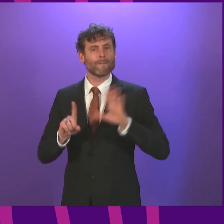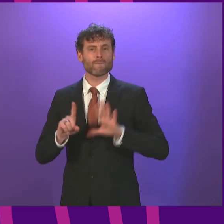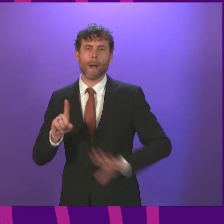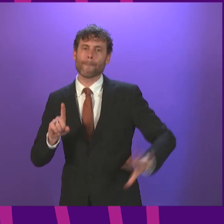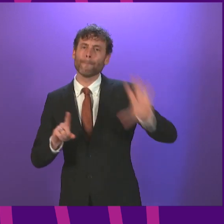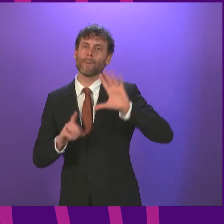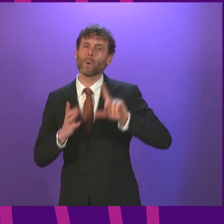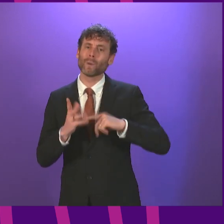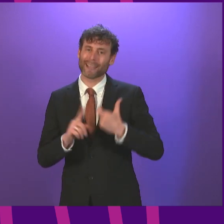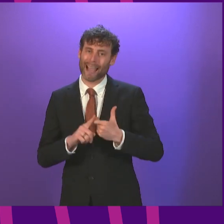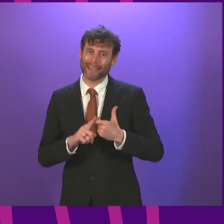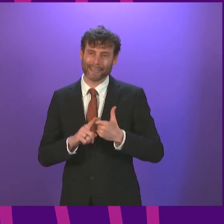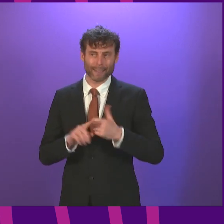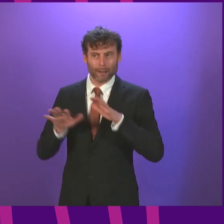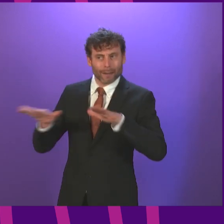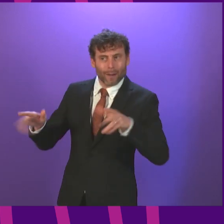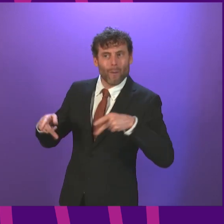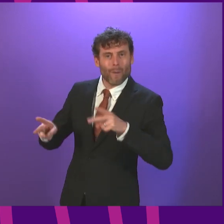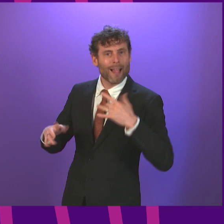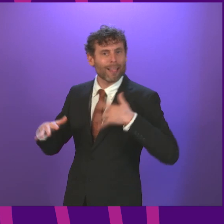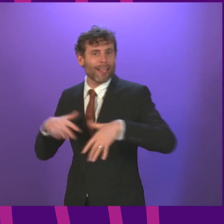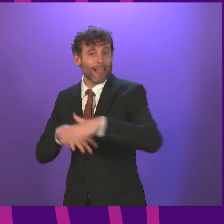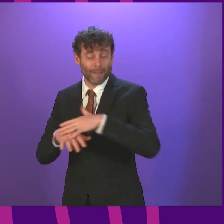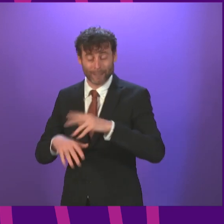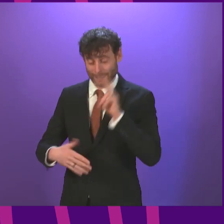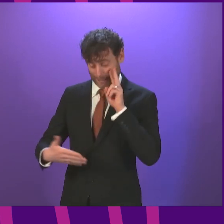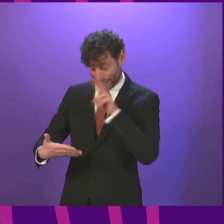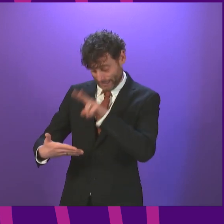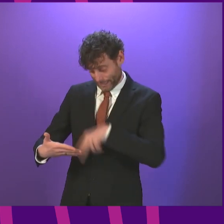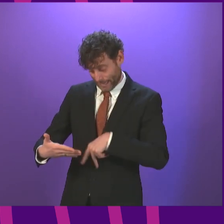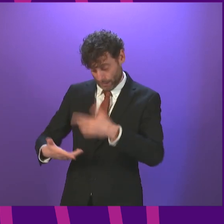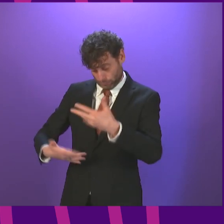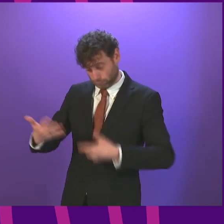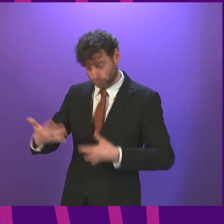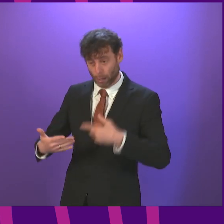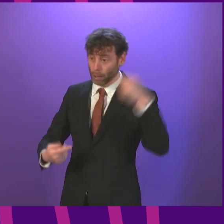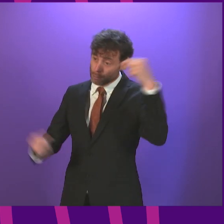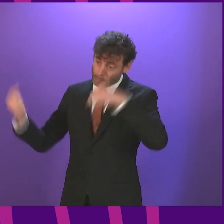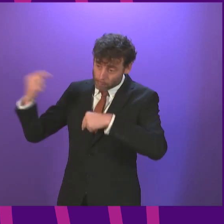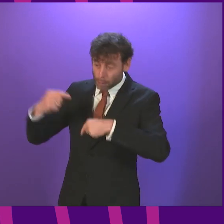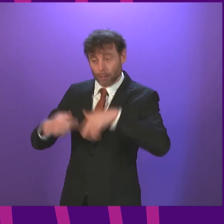of the UK. The expert advisory group on migration and population estimates a net migration reduction